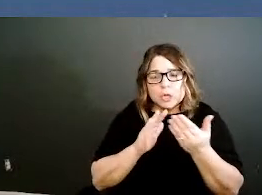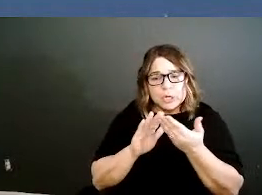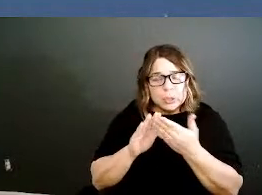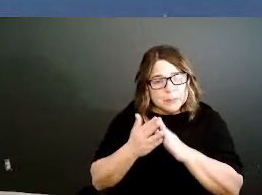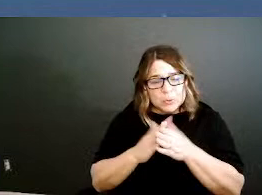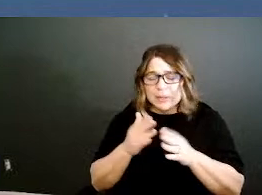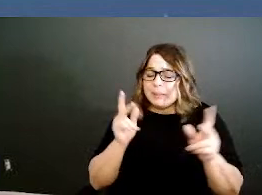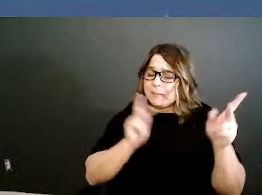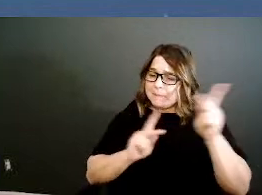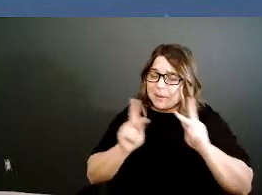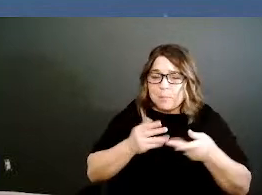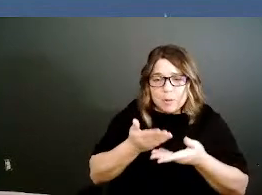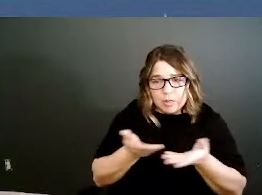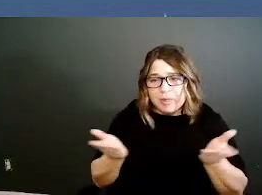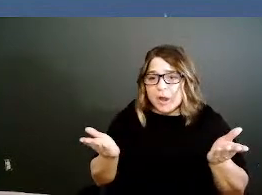WHO CANNOT JOIN TONIGHT BUT FEEL THE SAME.